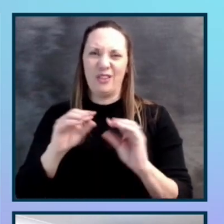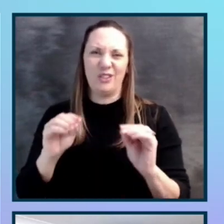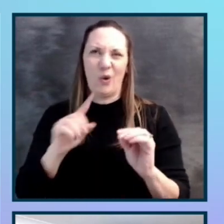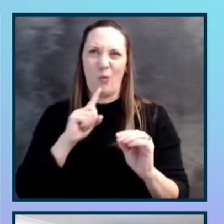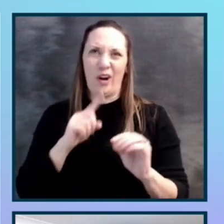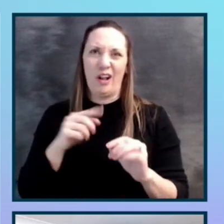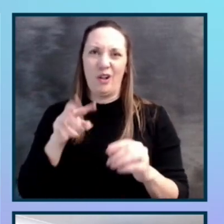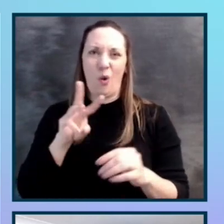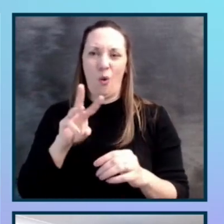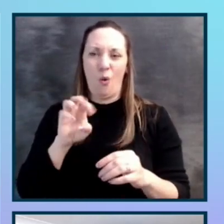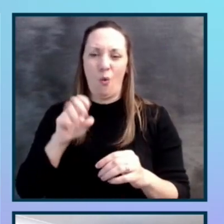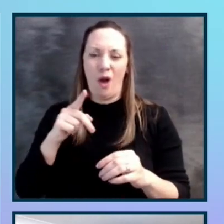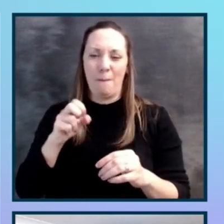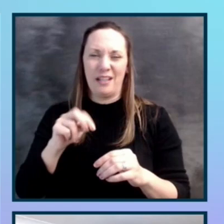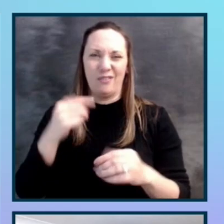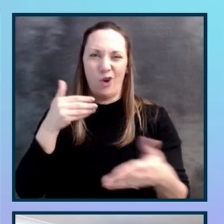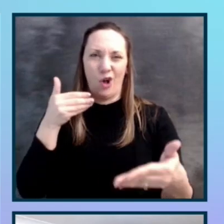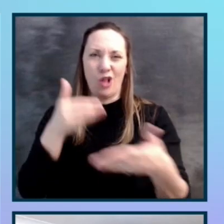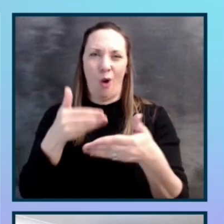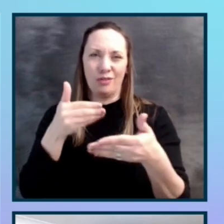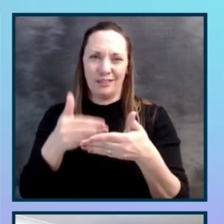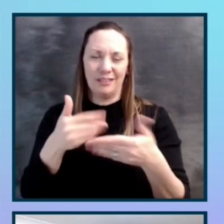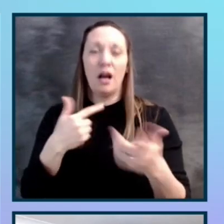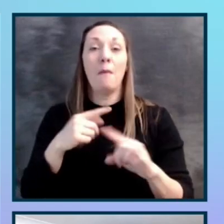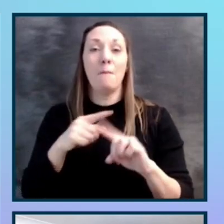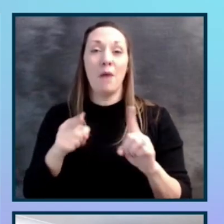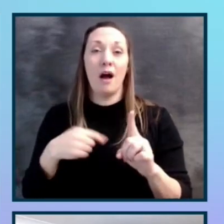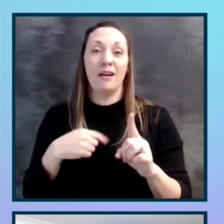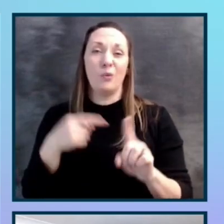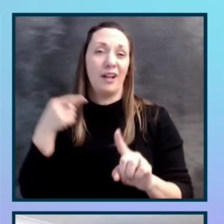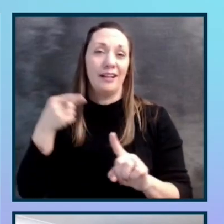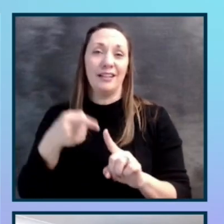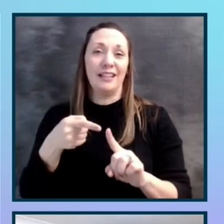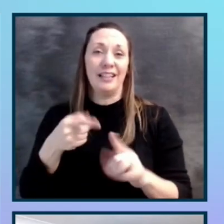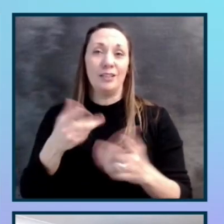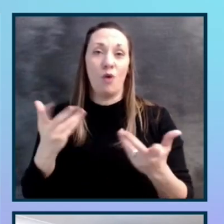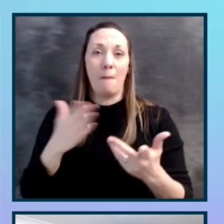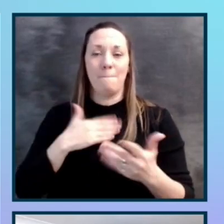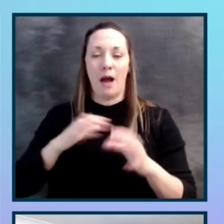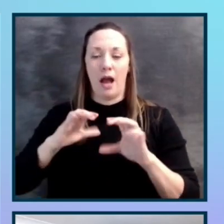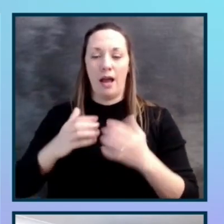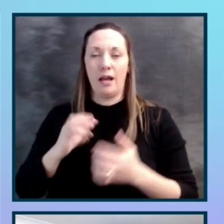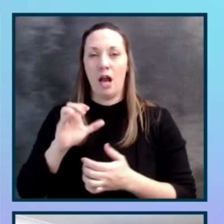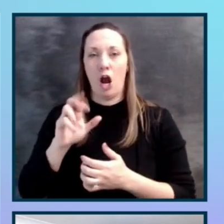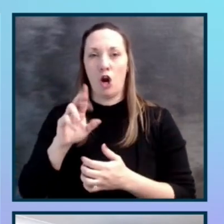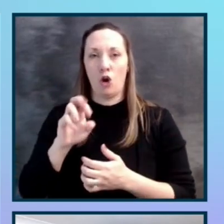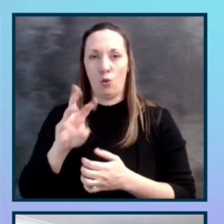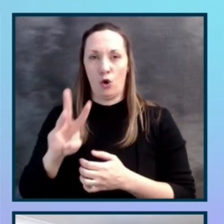So essentially it comes down once again to my crew. So they will call, you know, they will...